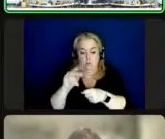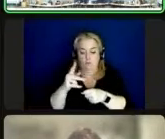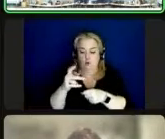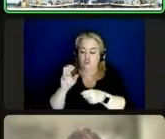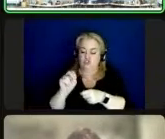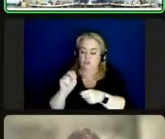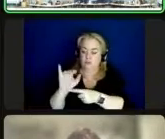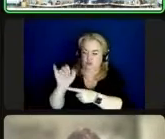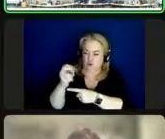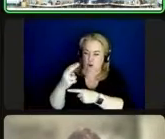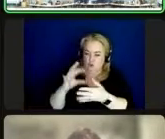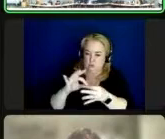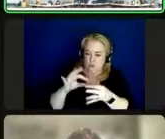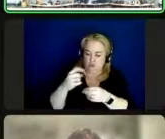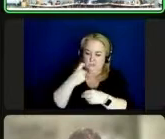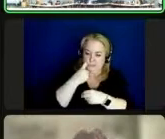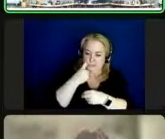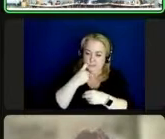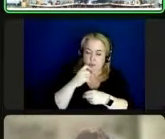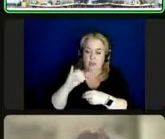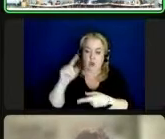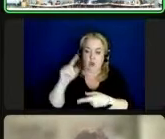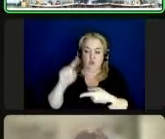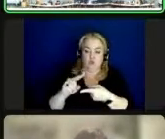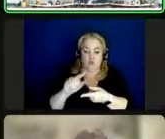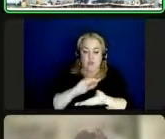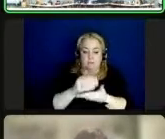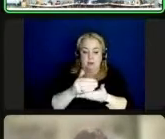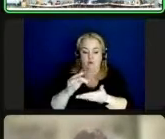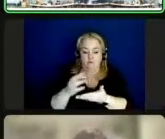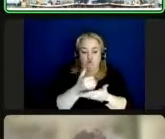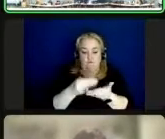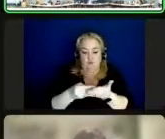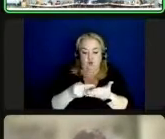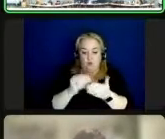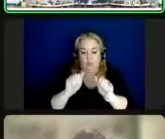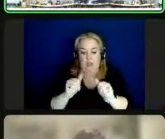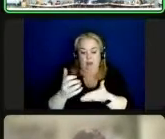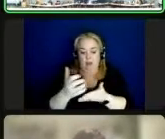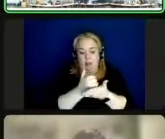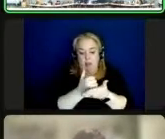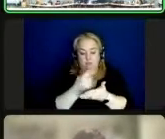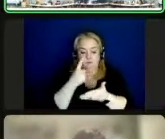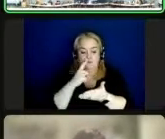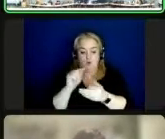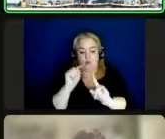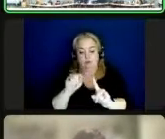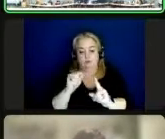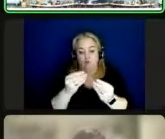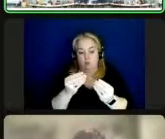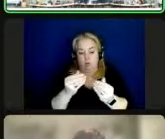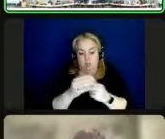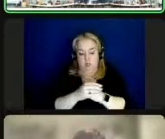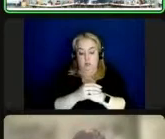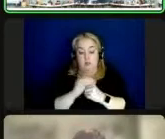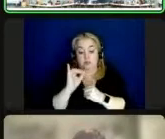NAVI OREGON'S COMPLEX PROPERTY TAX REGULATIONS FOR EACH PROPERTY PARTICULARLY AROUND COMPRESSION WHICH AS